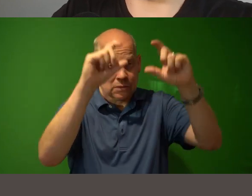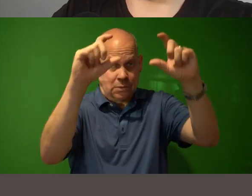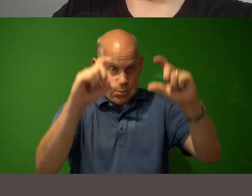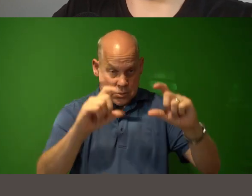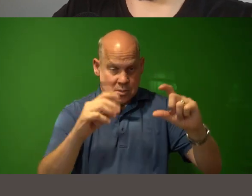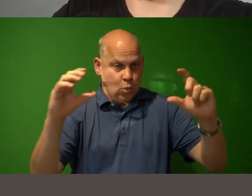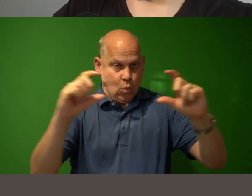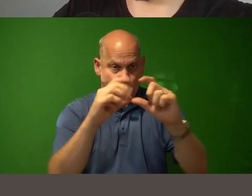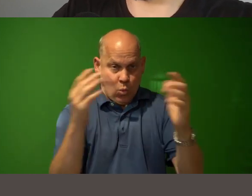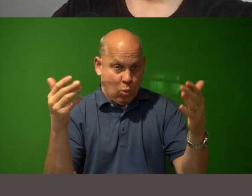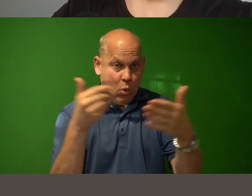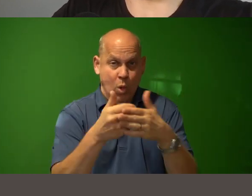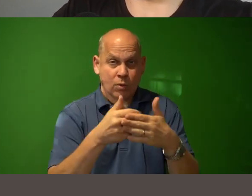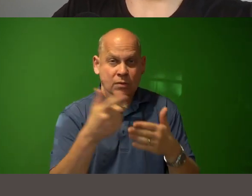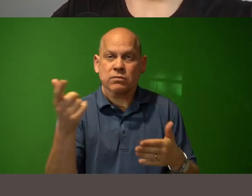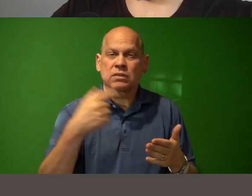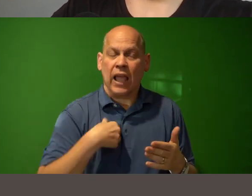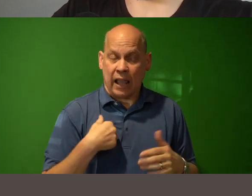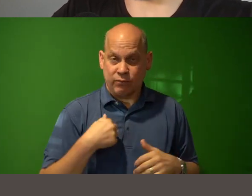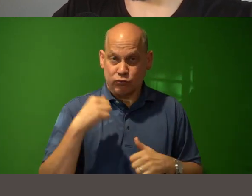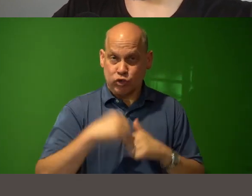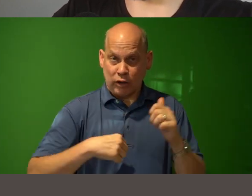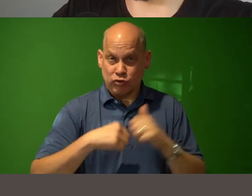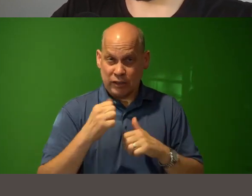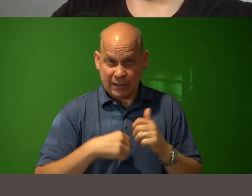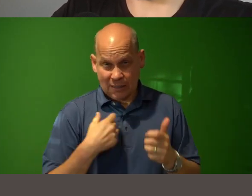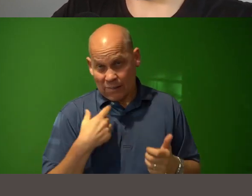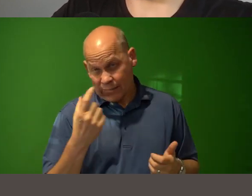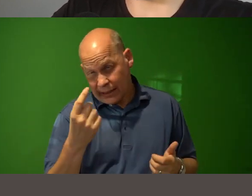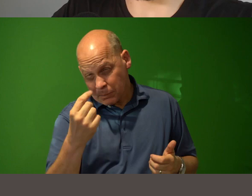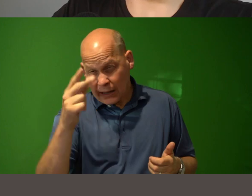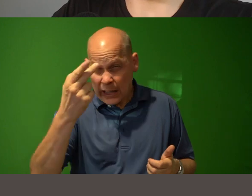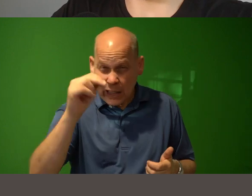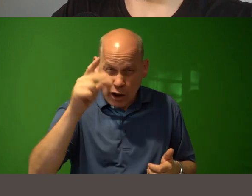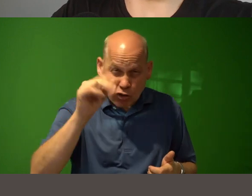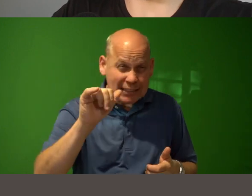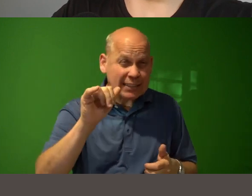In this case, we have the structure, we have a little bit of hierarchy, we have the colors.